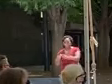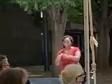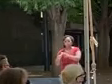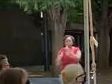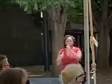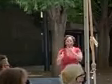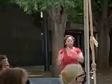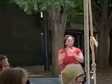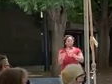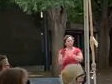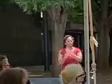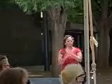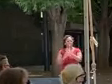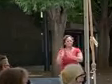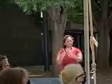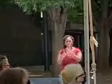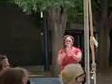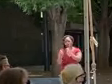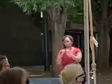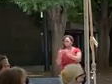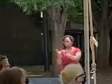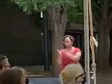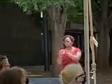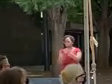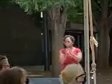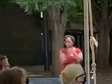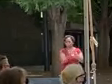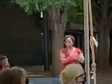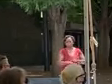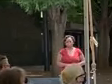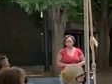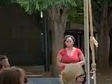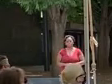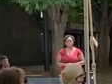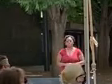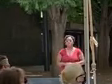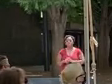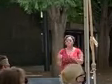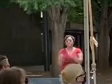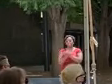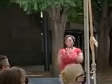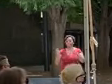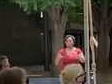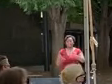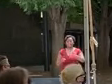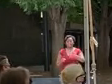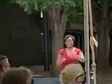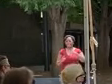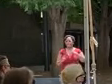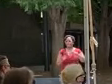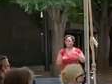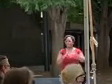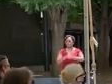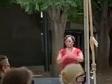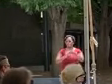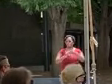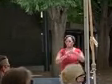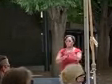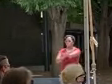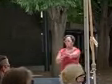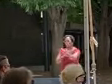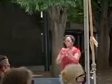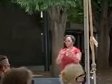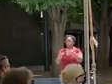As someone who did not grow up in a pre-ADA world, I do not take for granted the tireless work of those early advocates who opened the doors to accessibility.